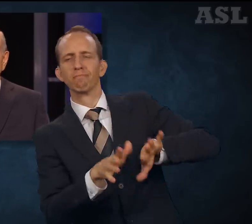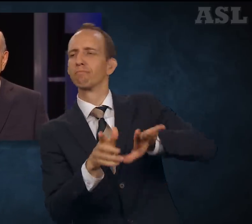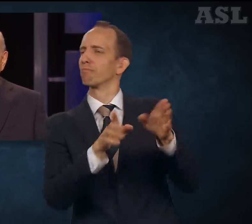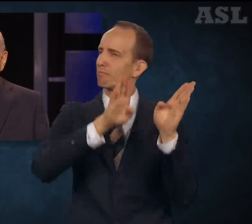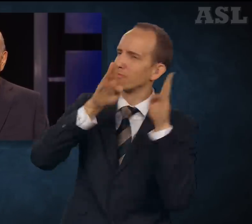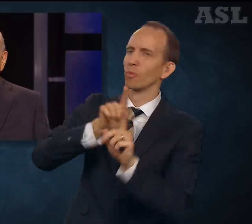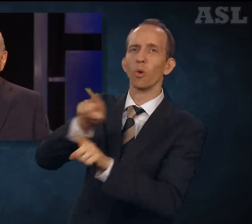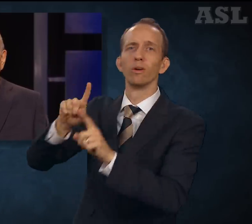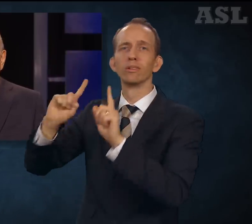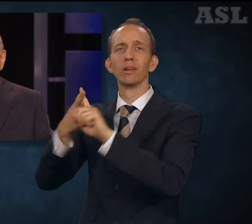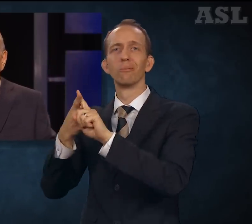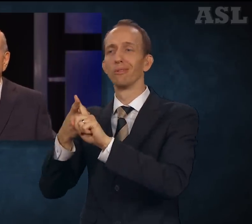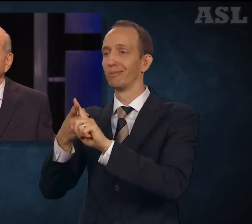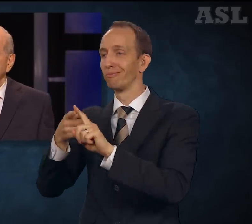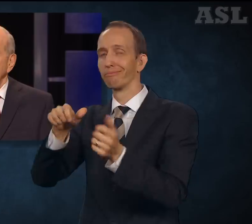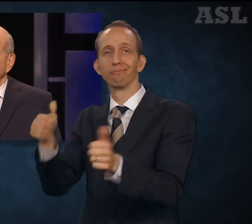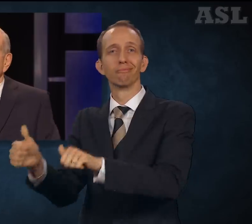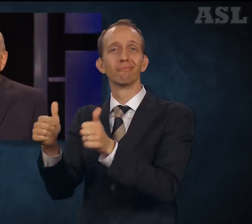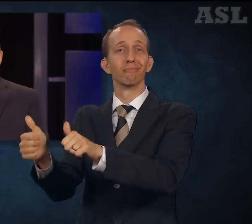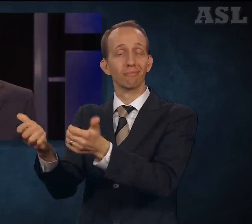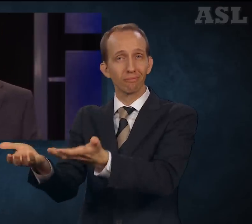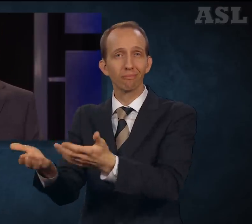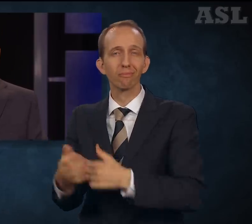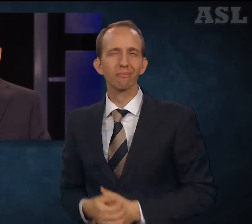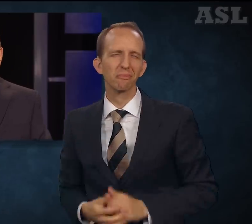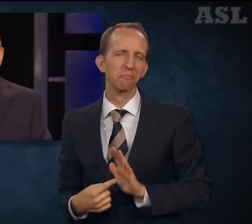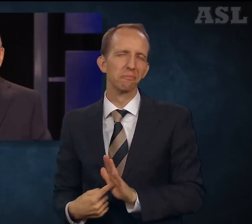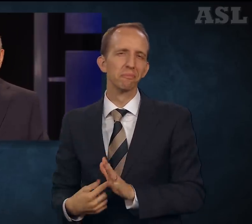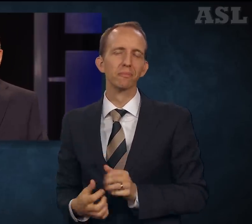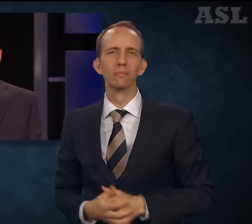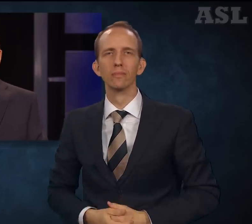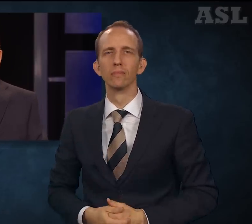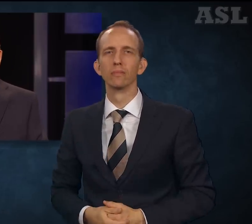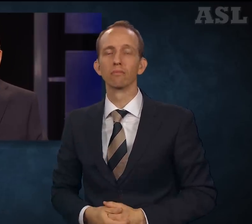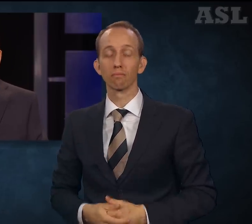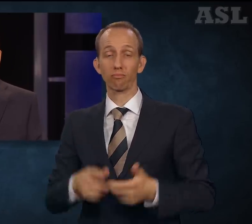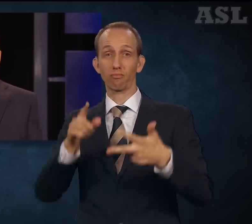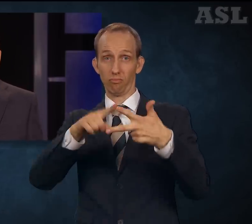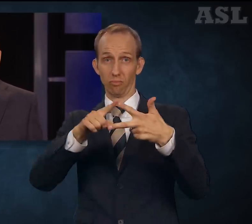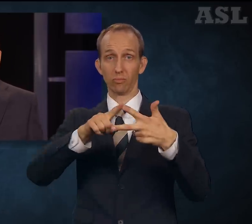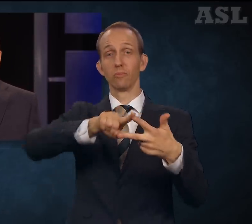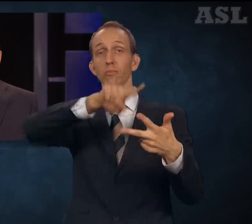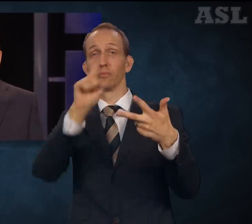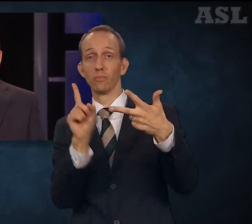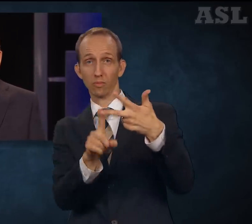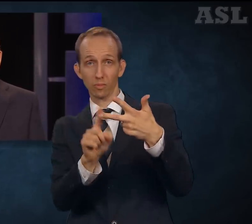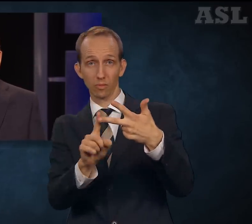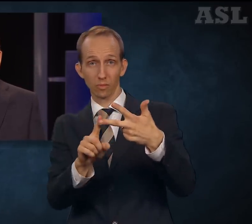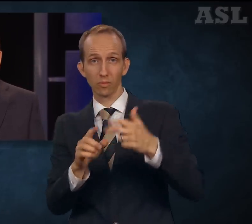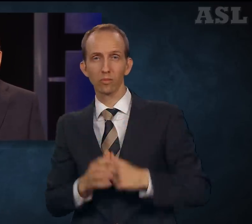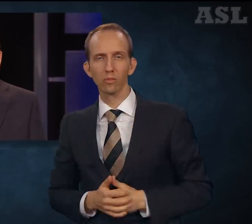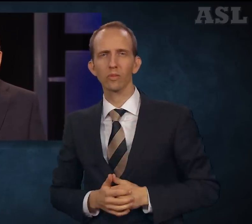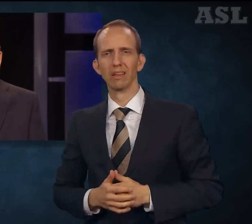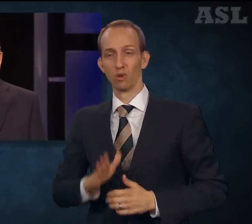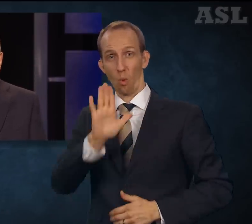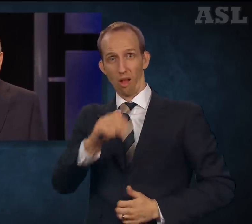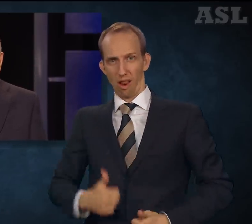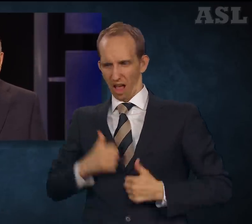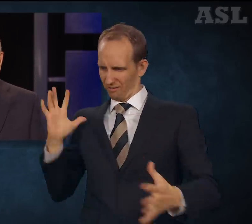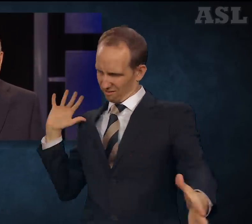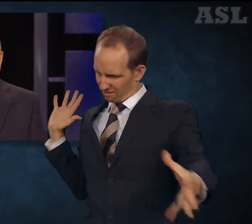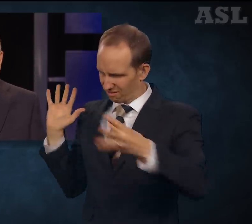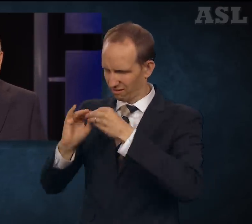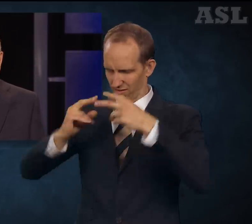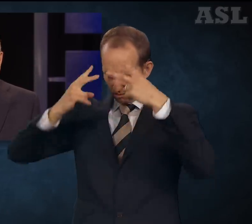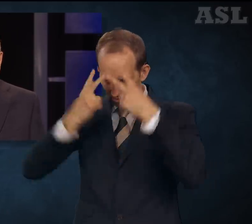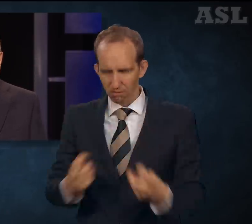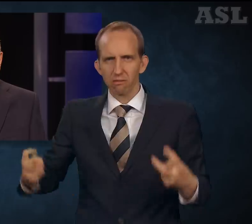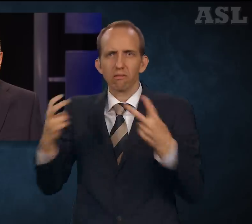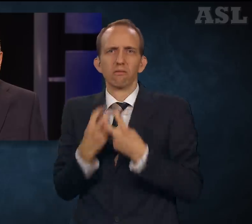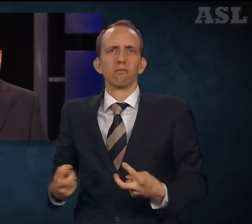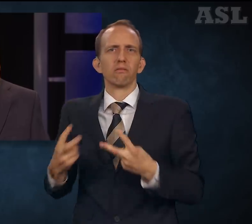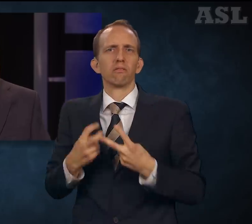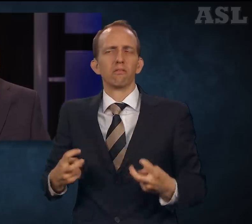TEMPLE BAPTISTRY.